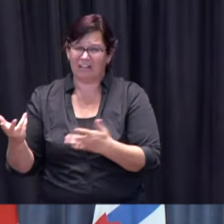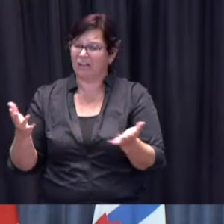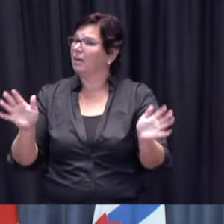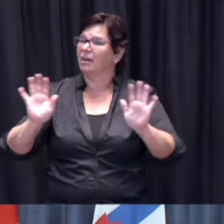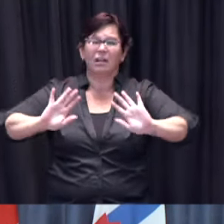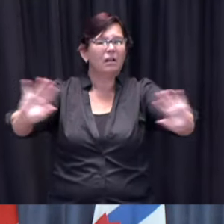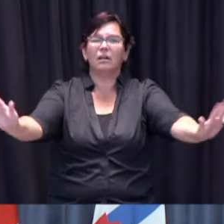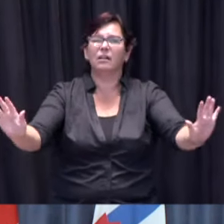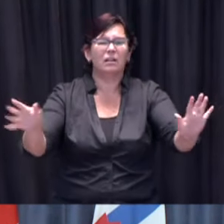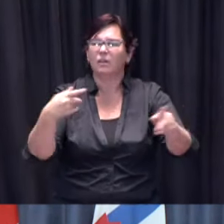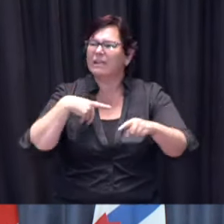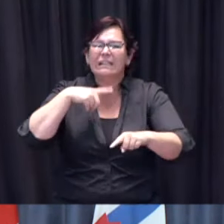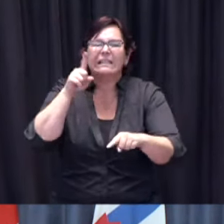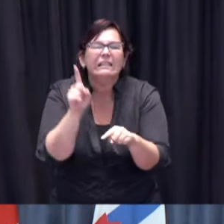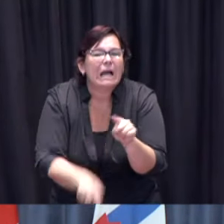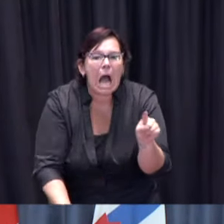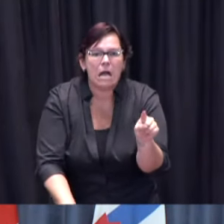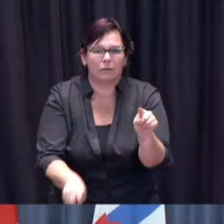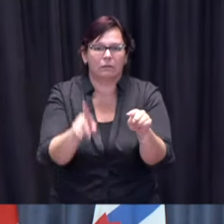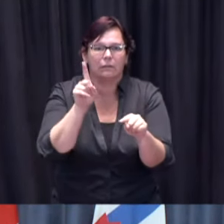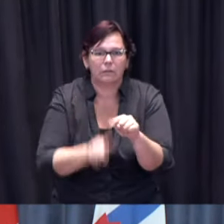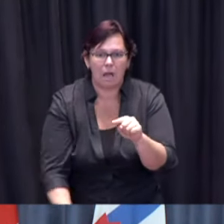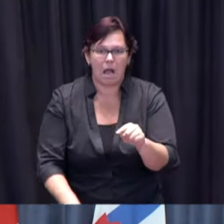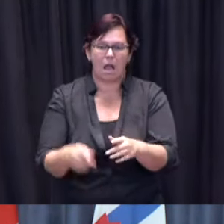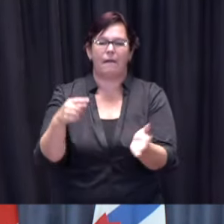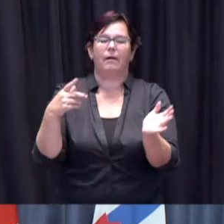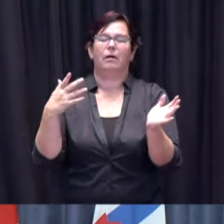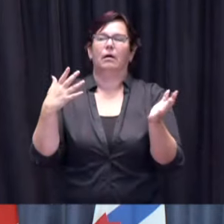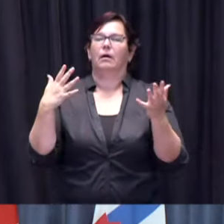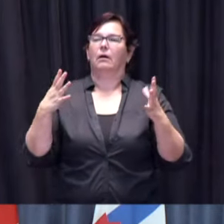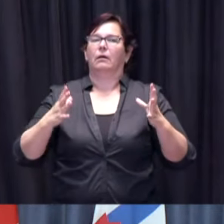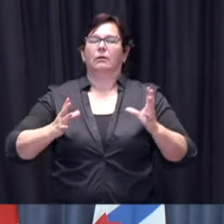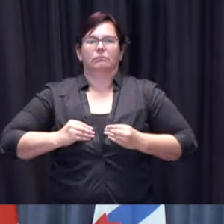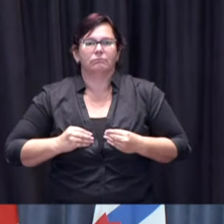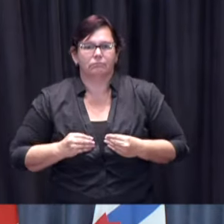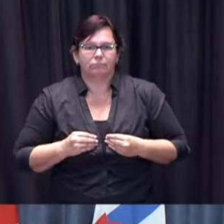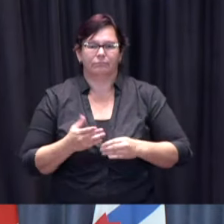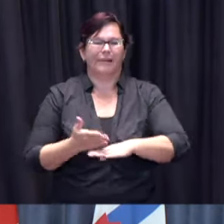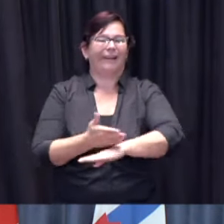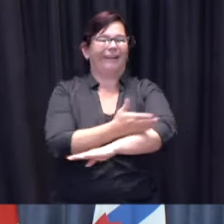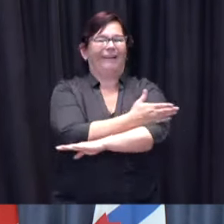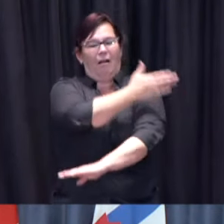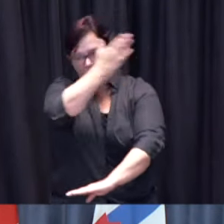These measures which I hope council will support and approve will continue that action on